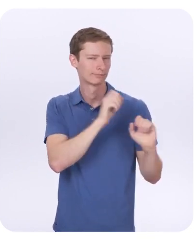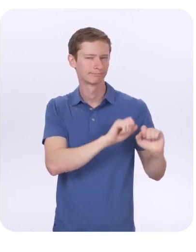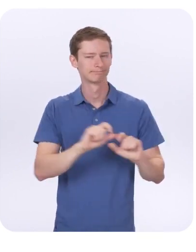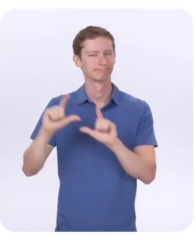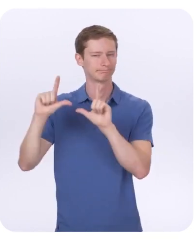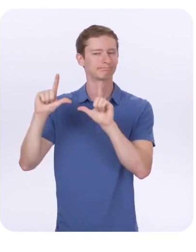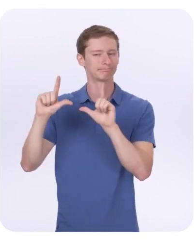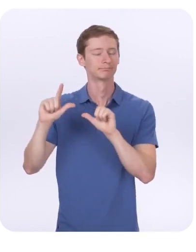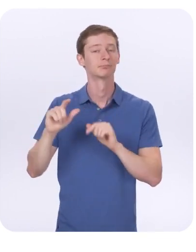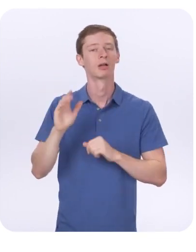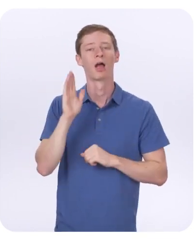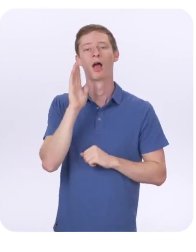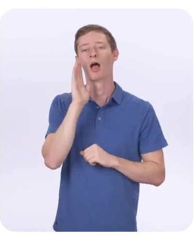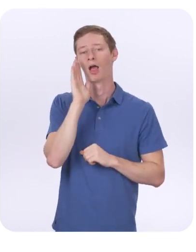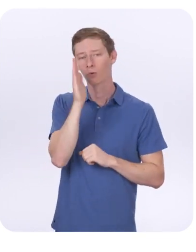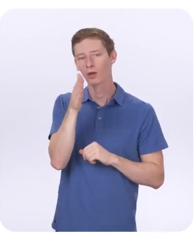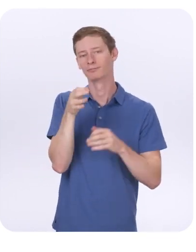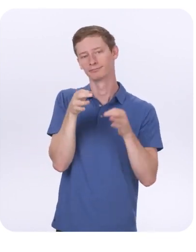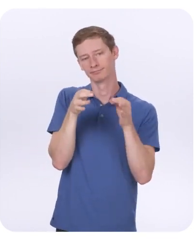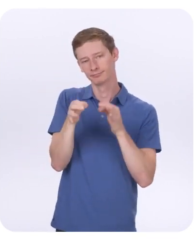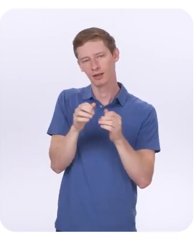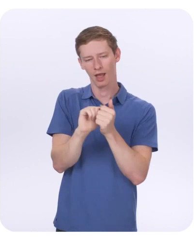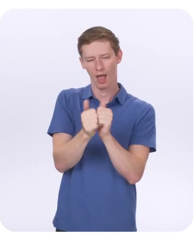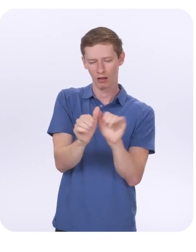A canonical benchmark is called HumanEval